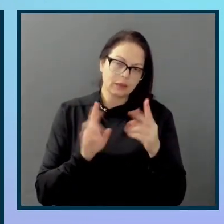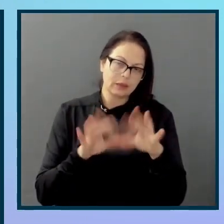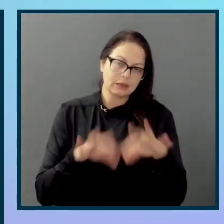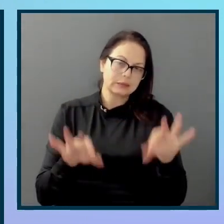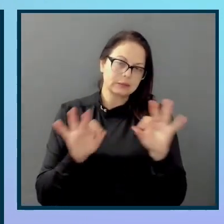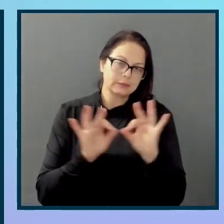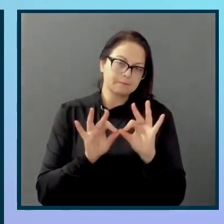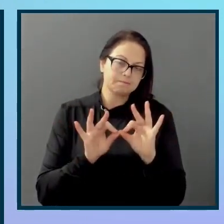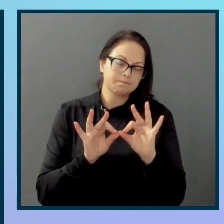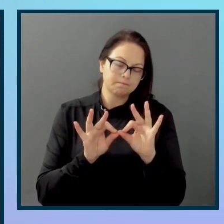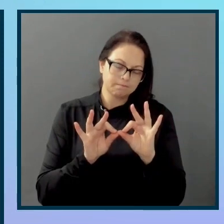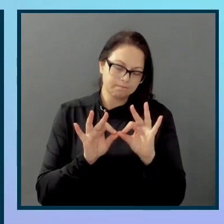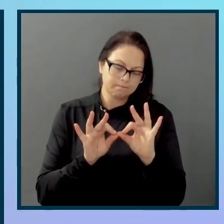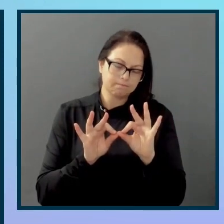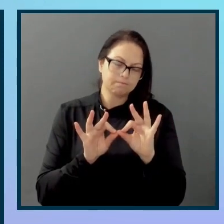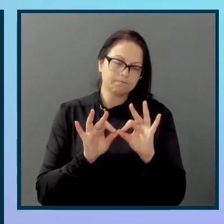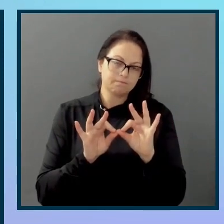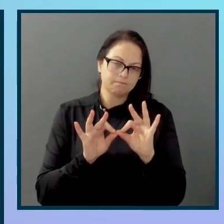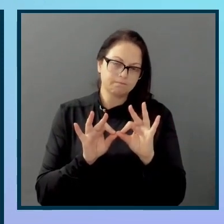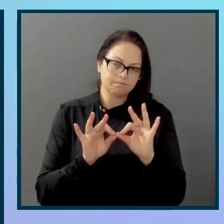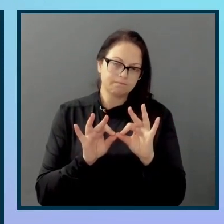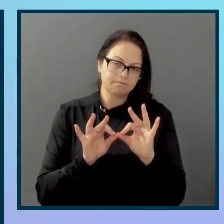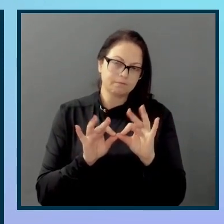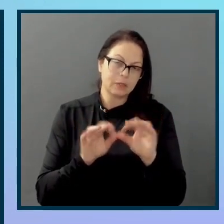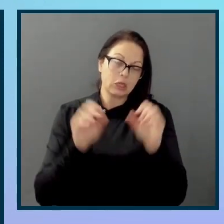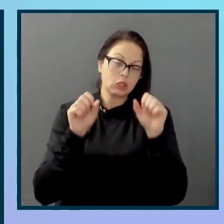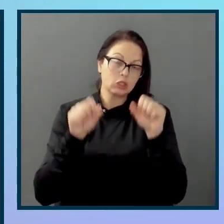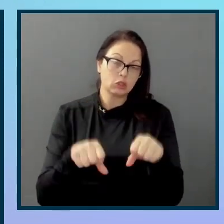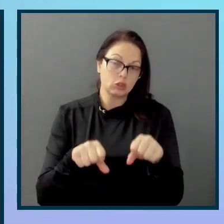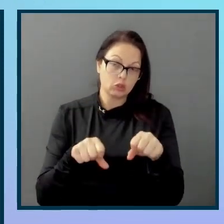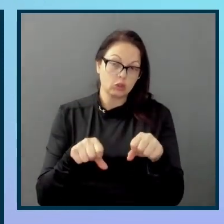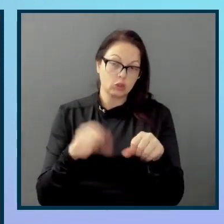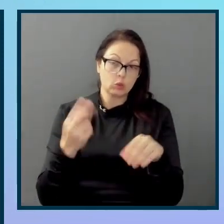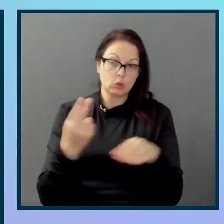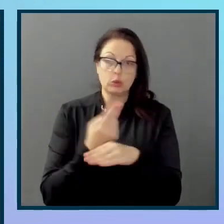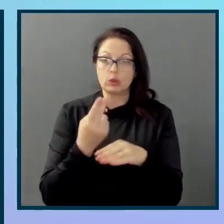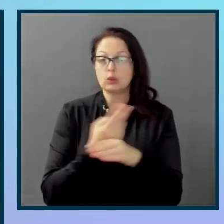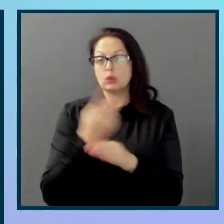is you can adopt some of the automated testing tools into your process. So for example,